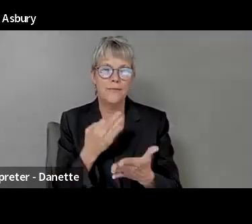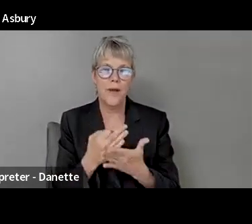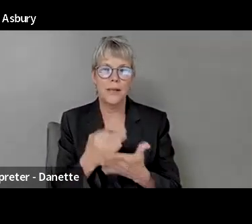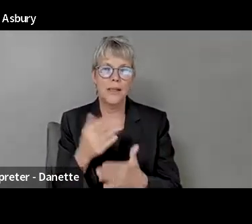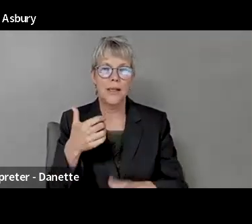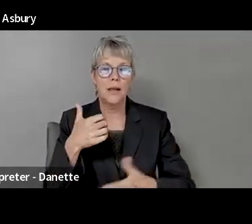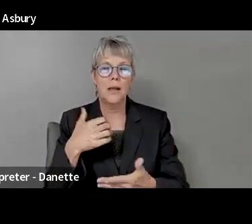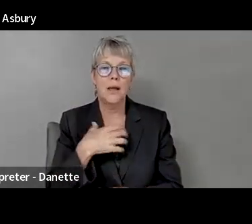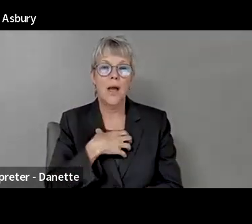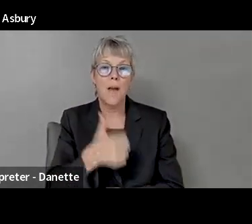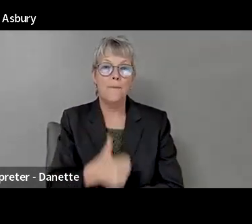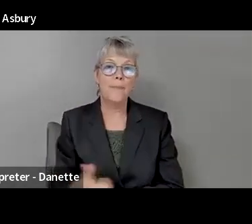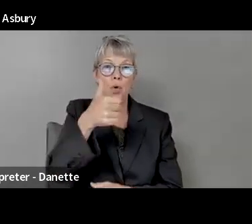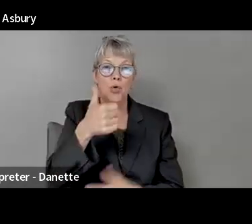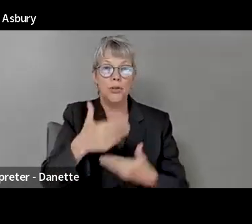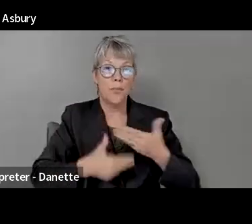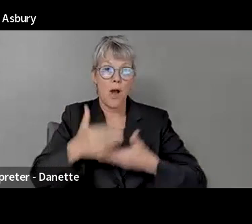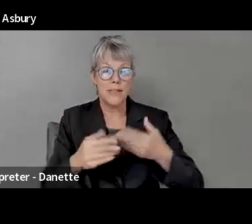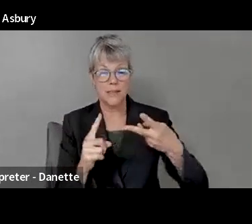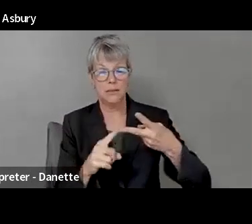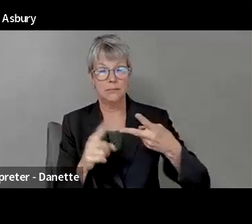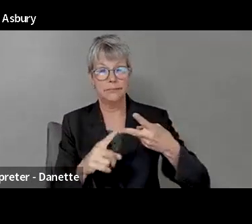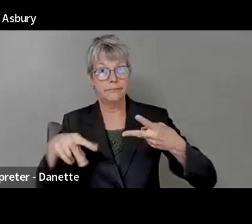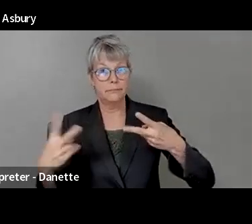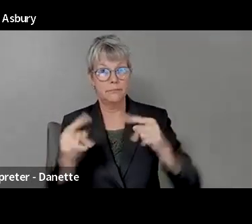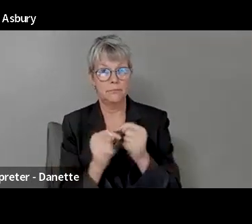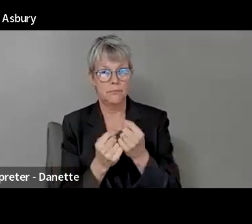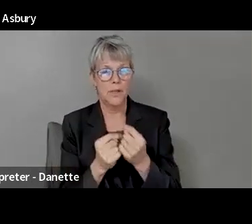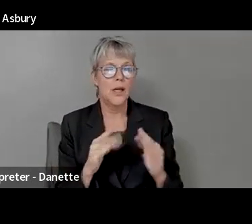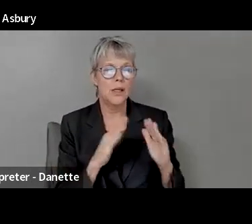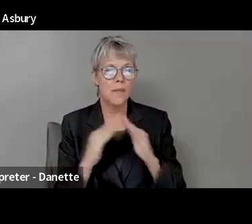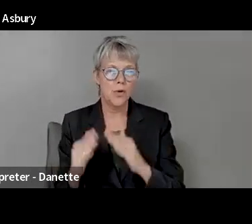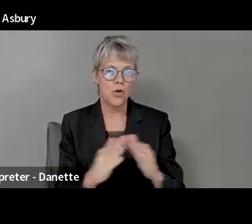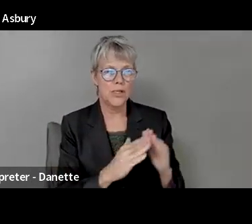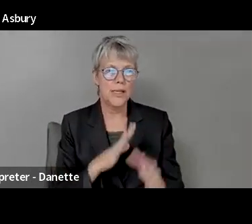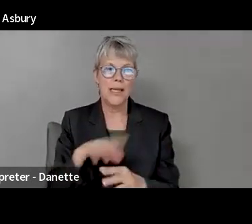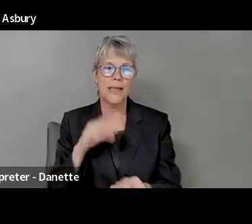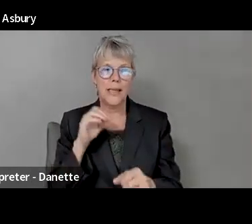Jennifer Meade (she/her): So the other team in my section is the community engagement and empowerment team. The